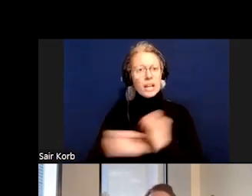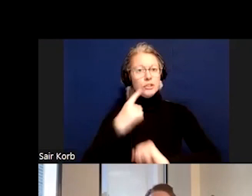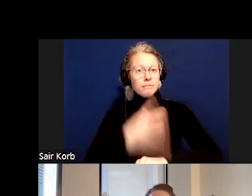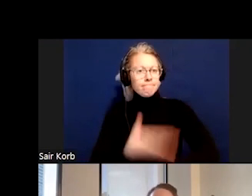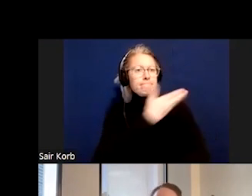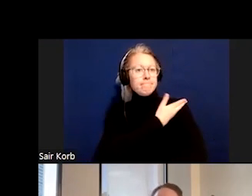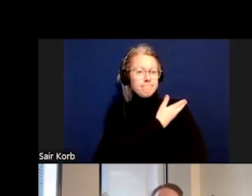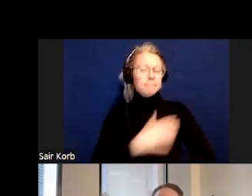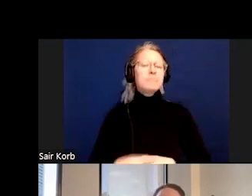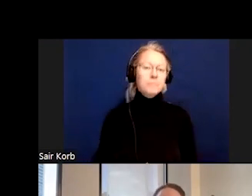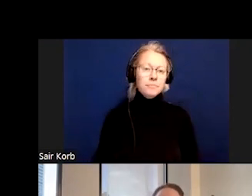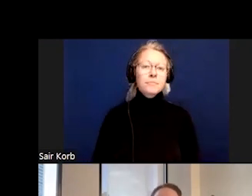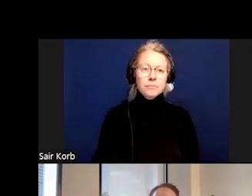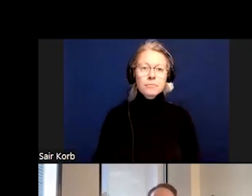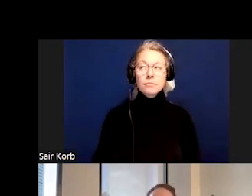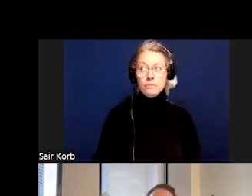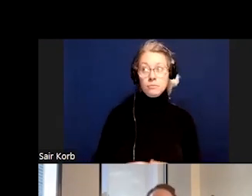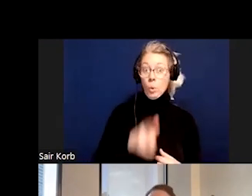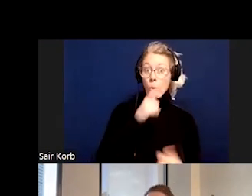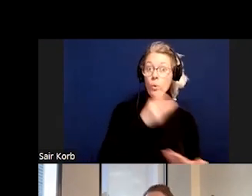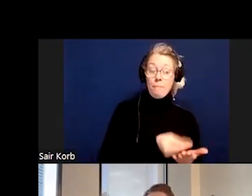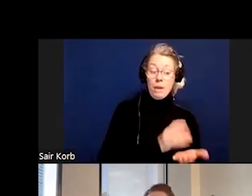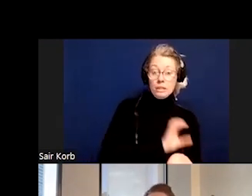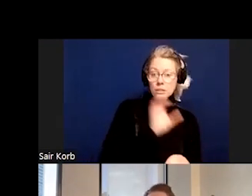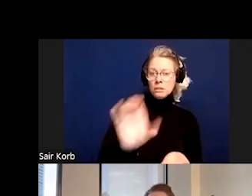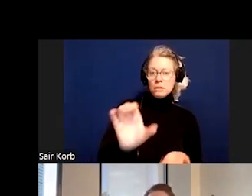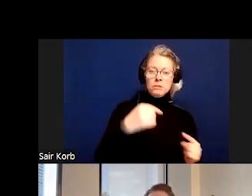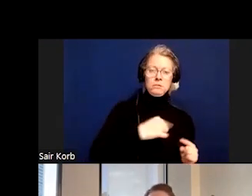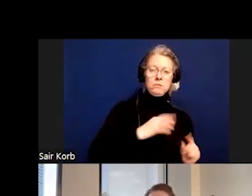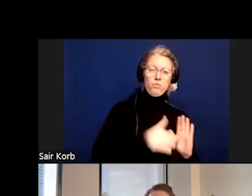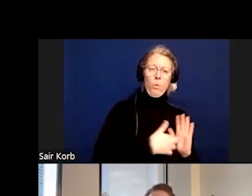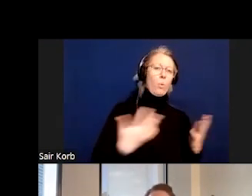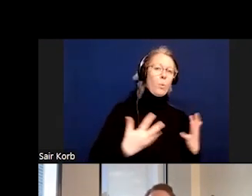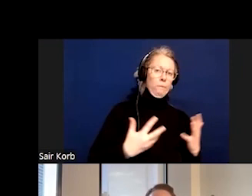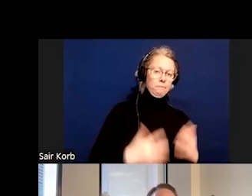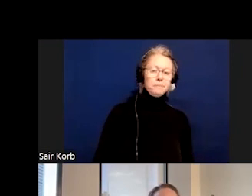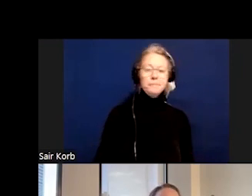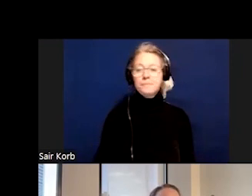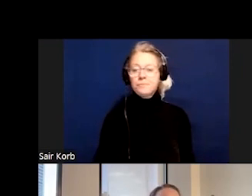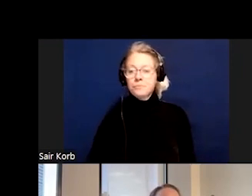and what the role of the funder is in those challenging conversations.